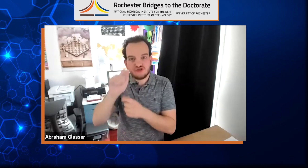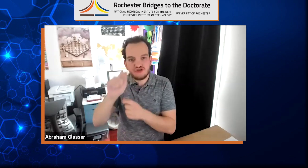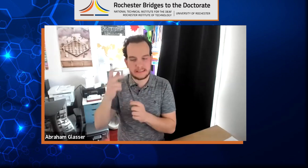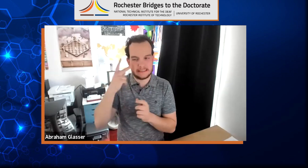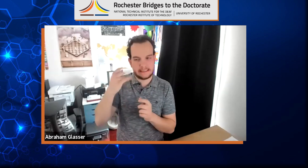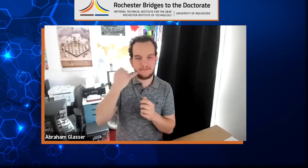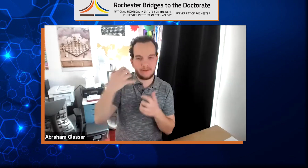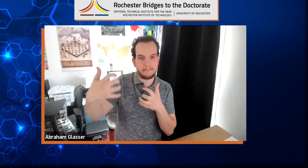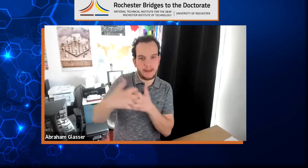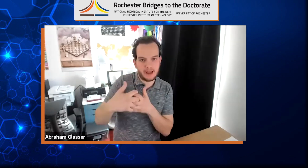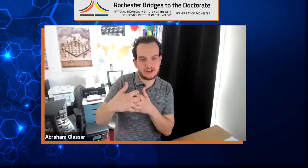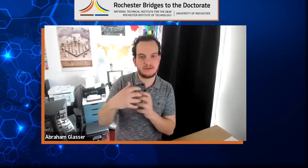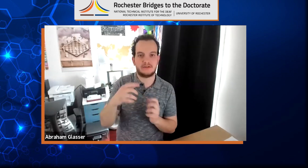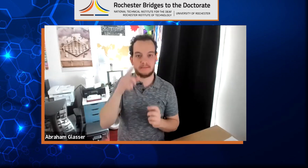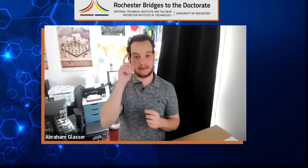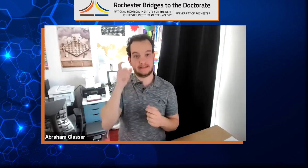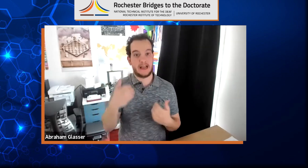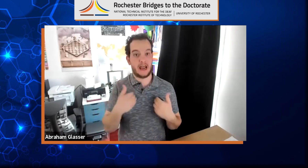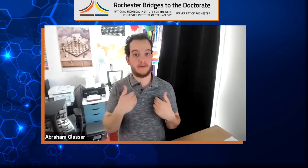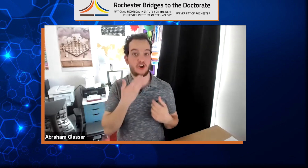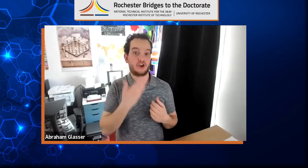and see if it might be a good match for you.